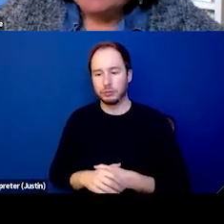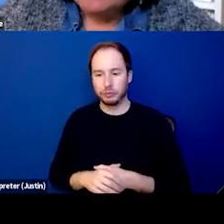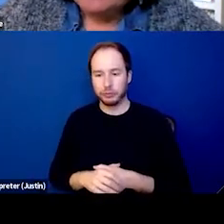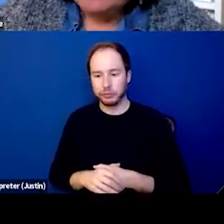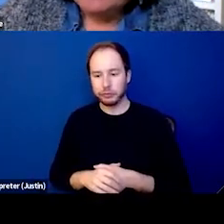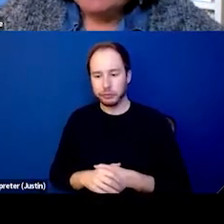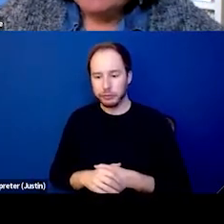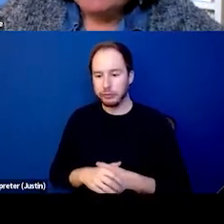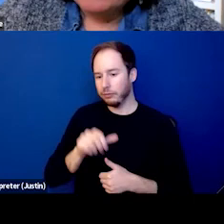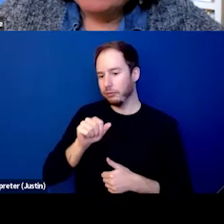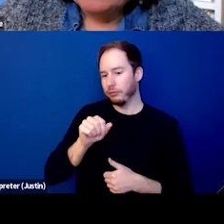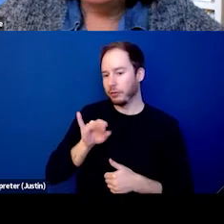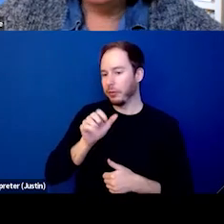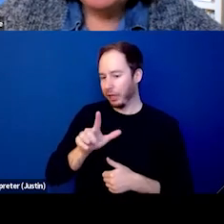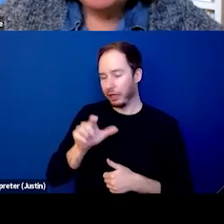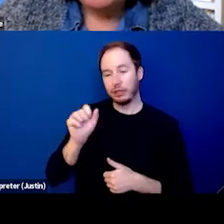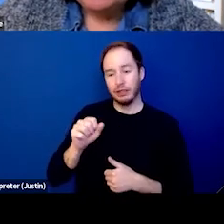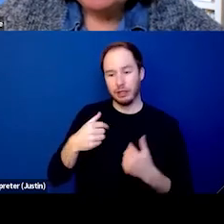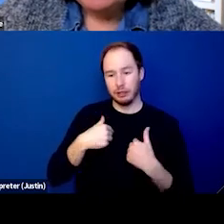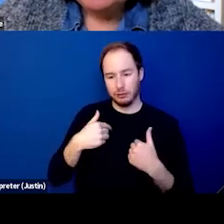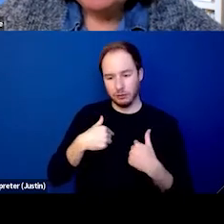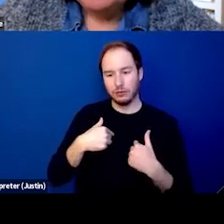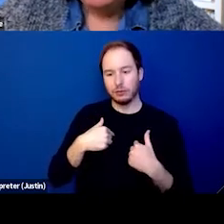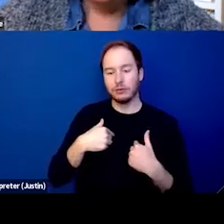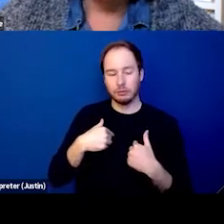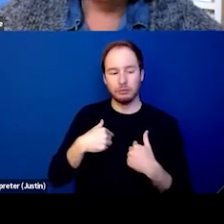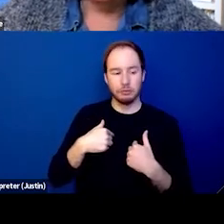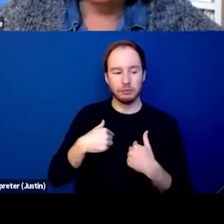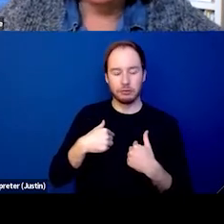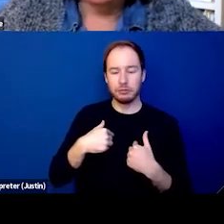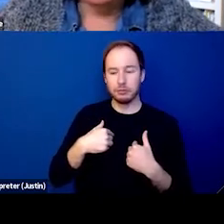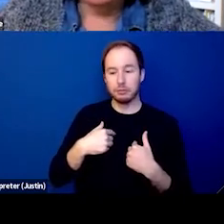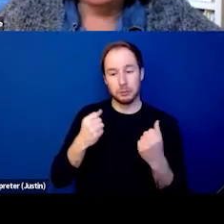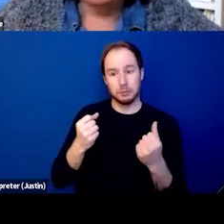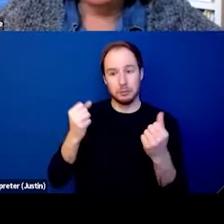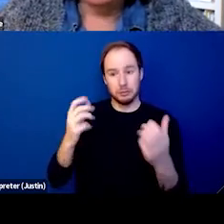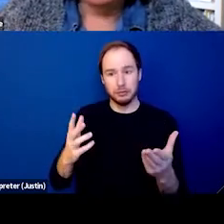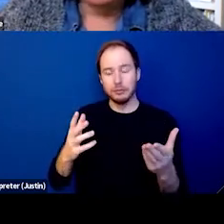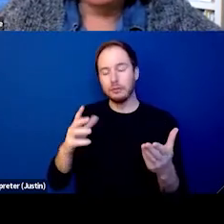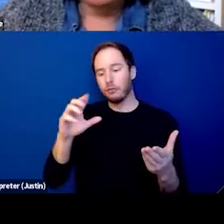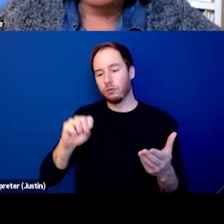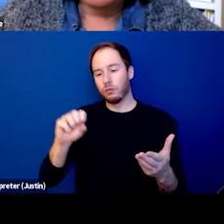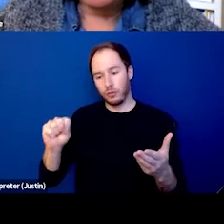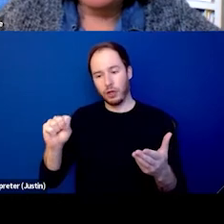Yeah, Pam, I can take that and start off with it. So I think that many of the Social Security offices